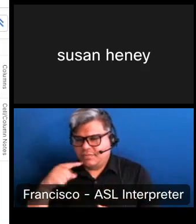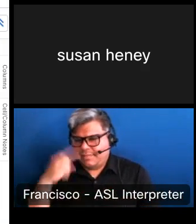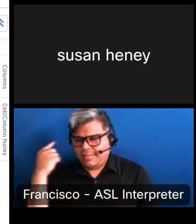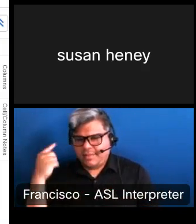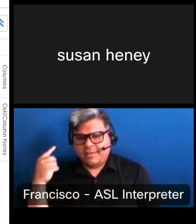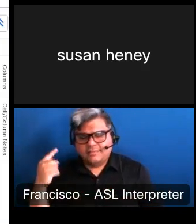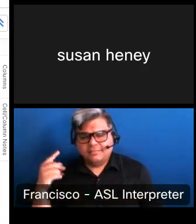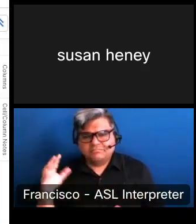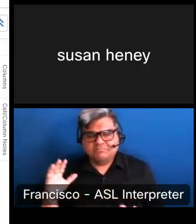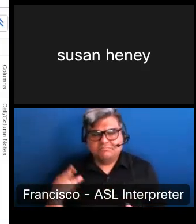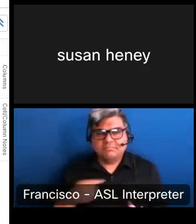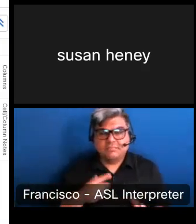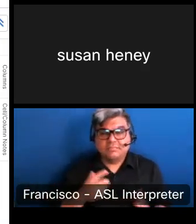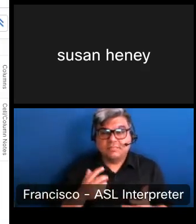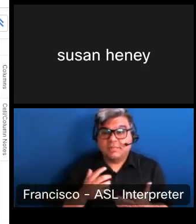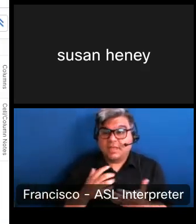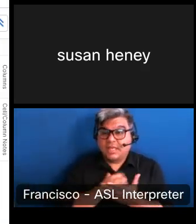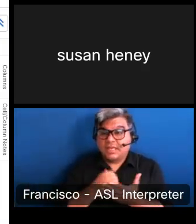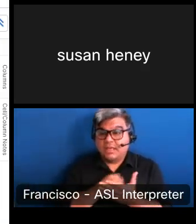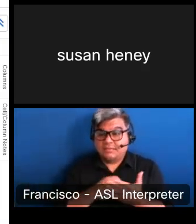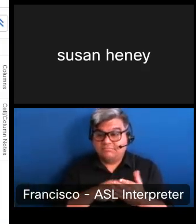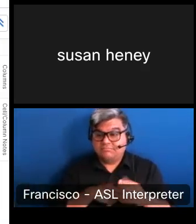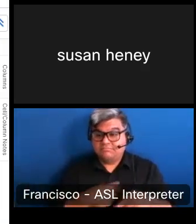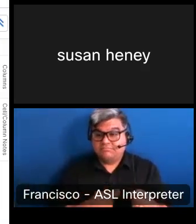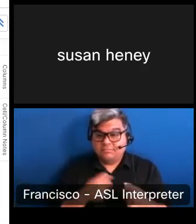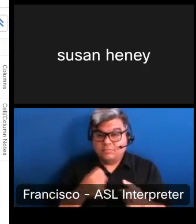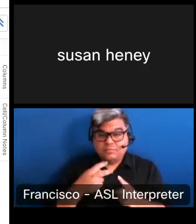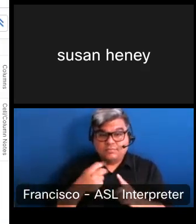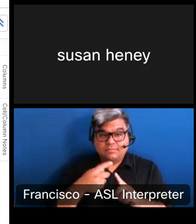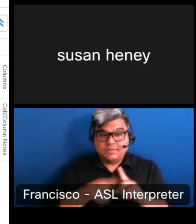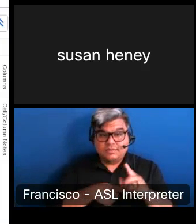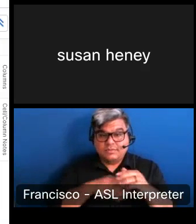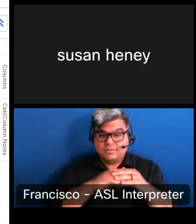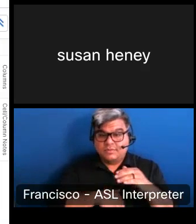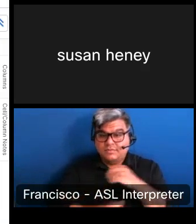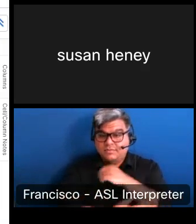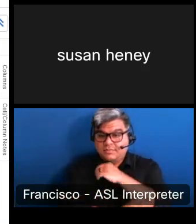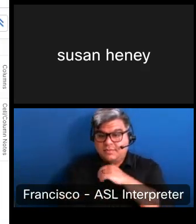Income in the past 12 months below poverty level, there are more Whites there are